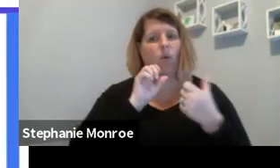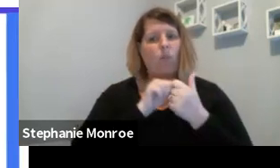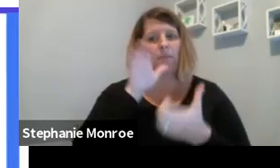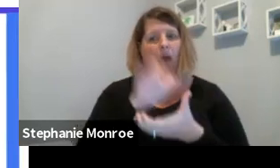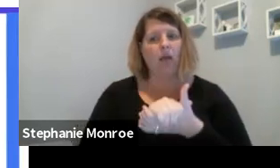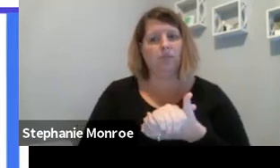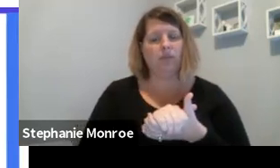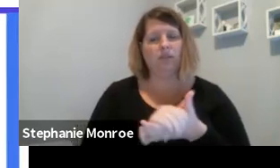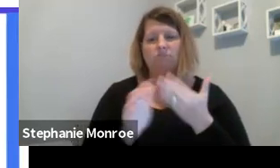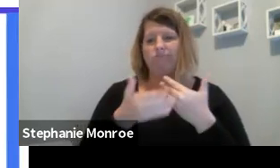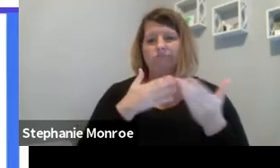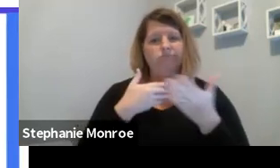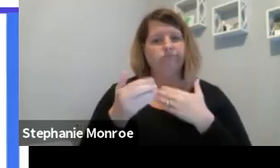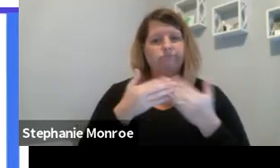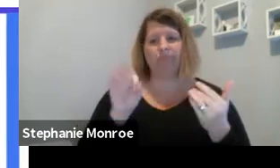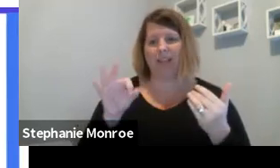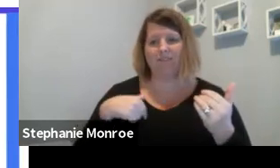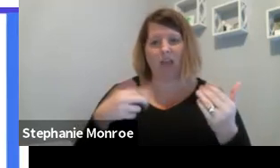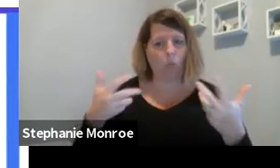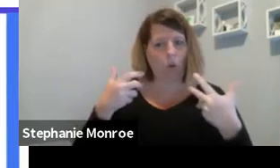regardless if they want to or not.